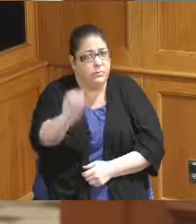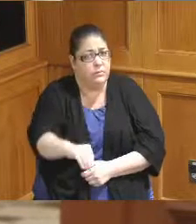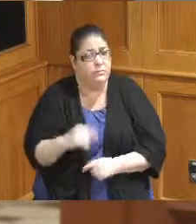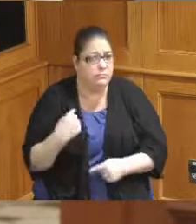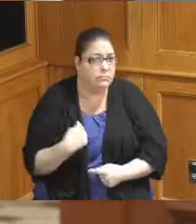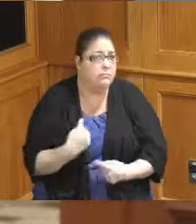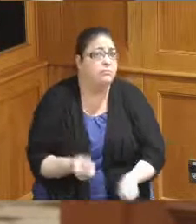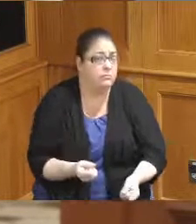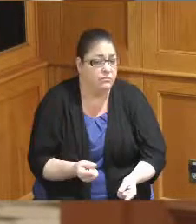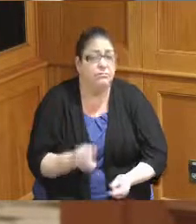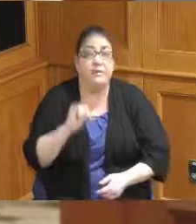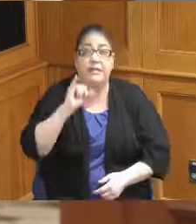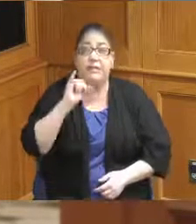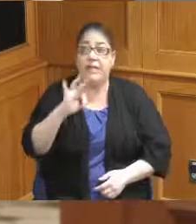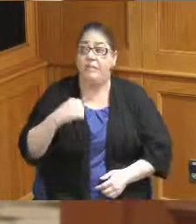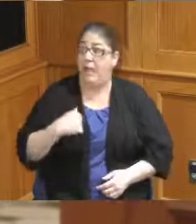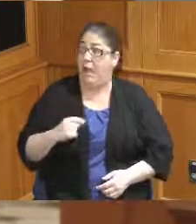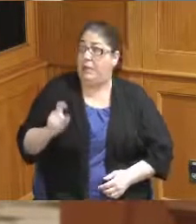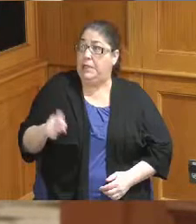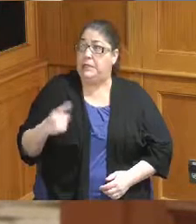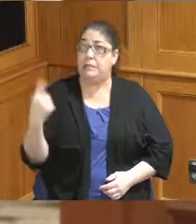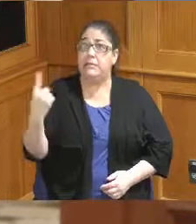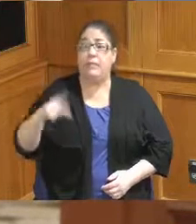and if there was something that I would have needed something that would have prevented